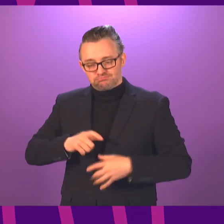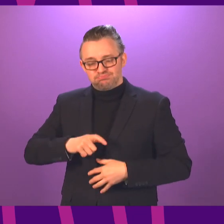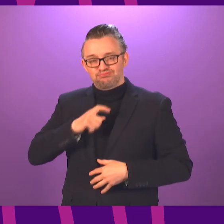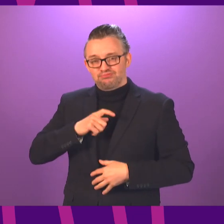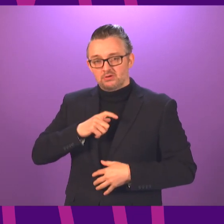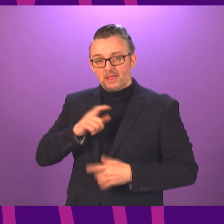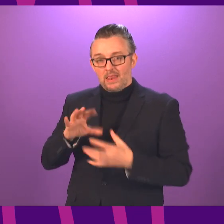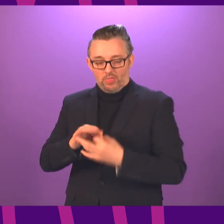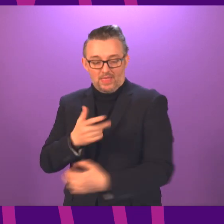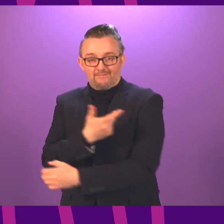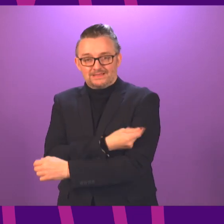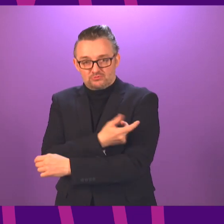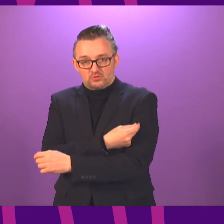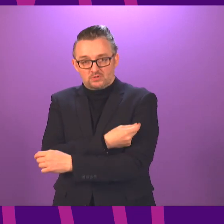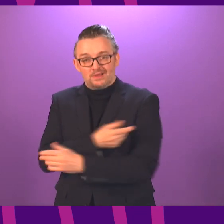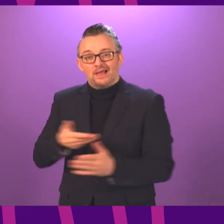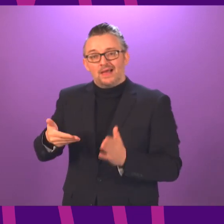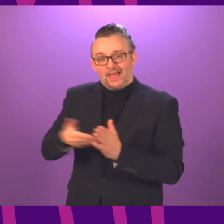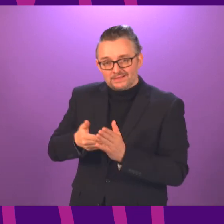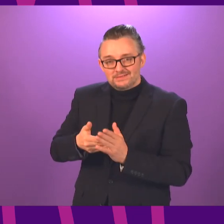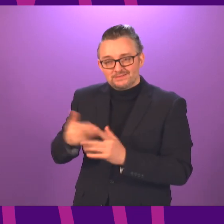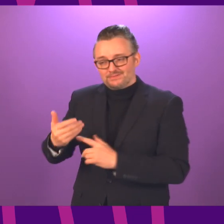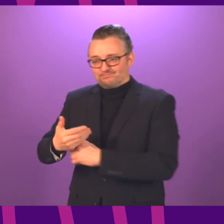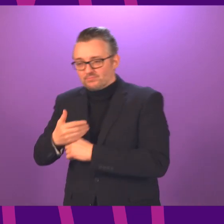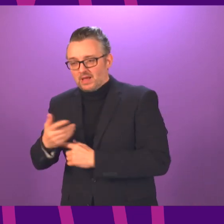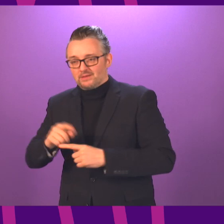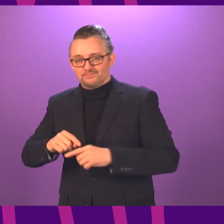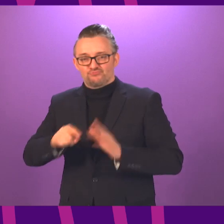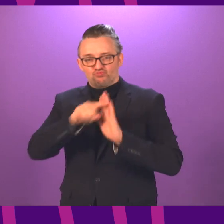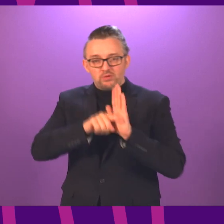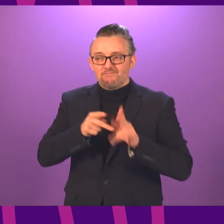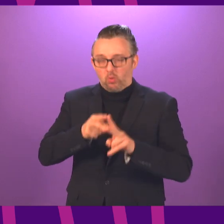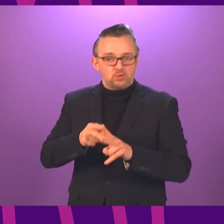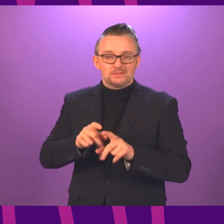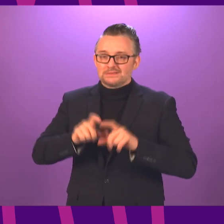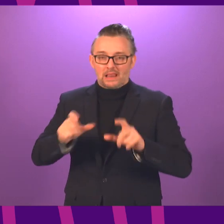tools at our disposal, offer us a route back to greater normality. Of course, it is by